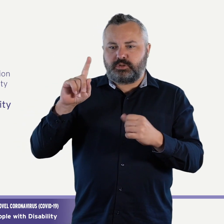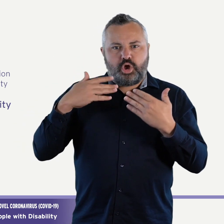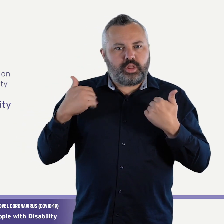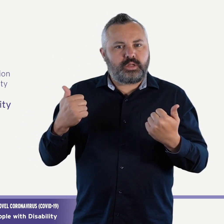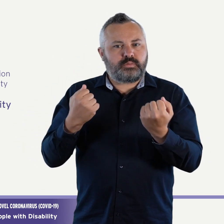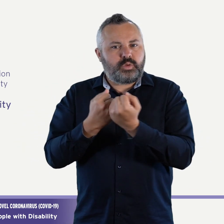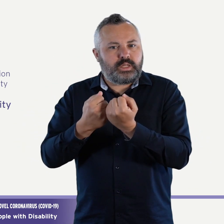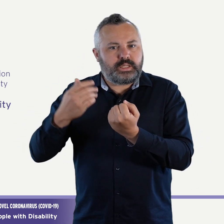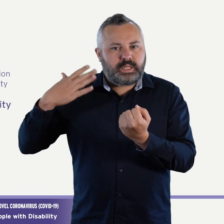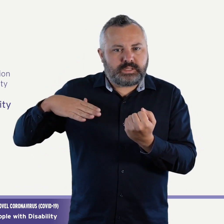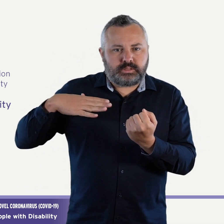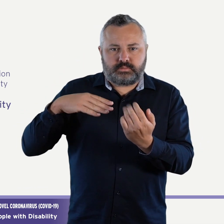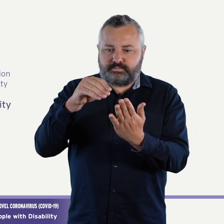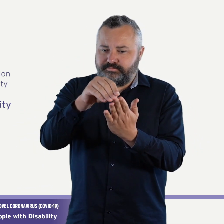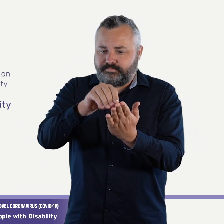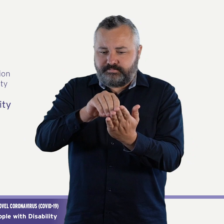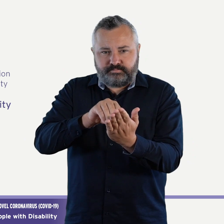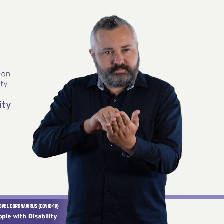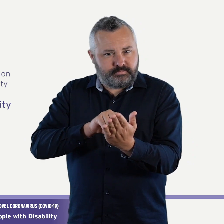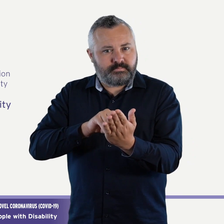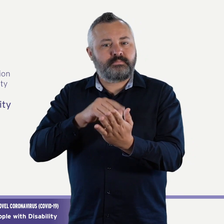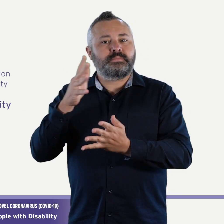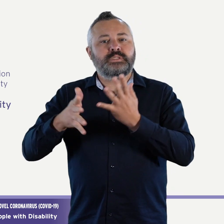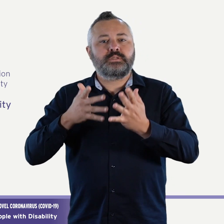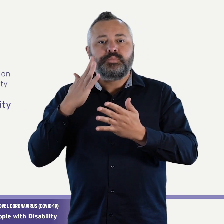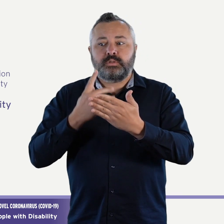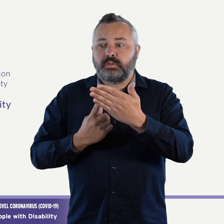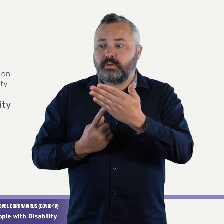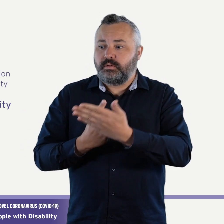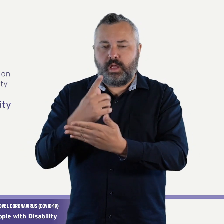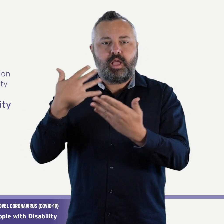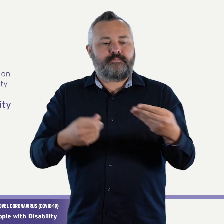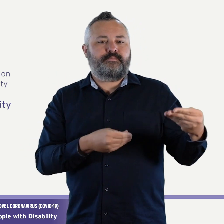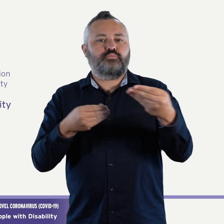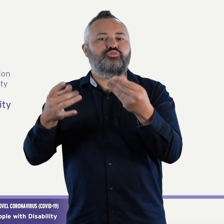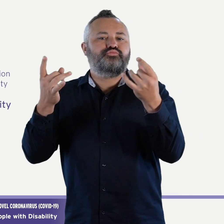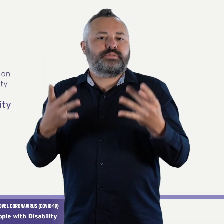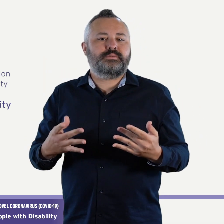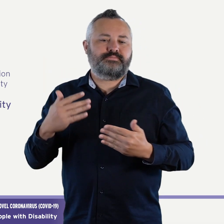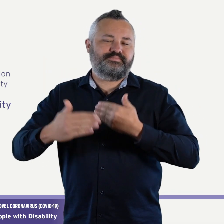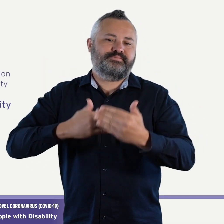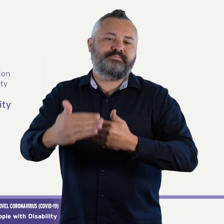to ensure health and support needs are documented and immediately accessible.